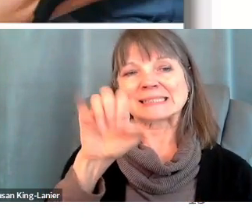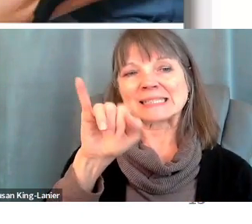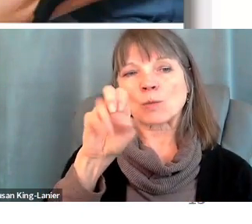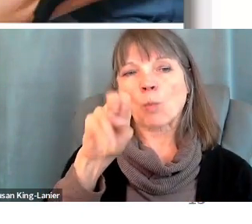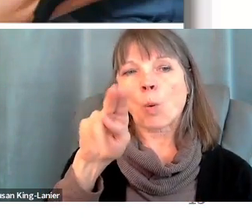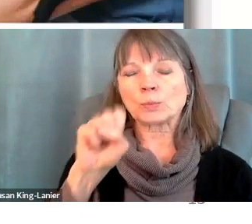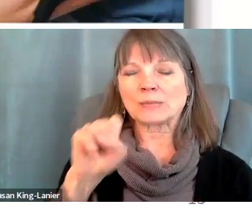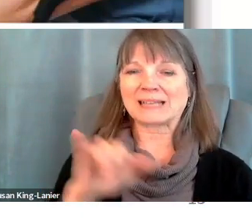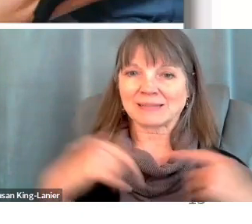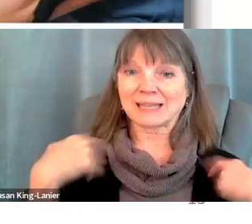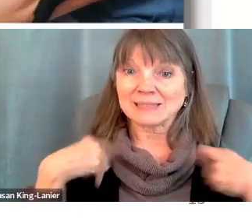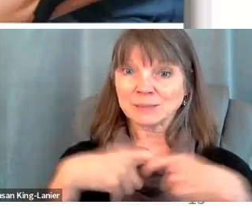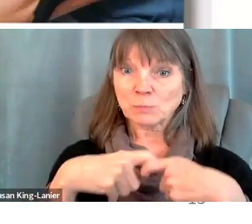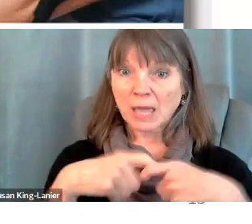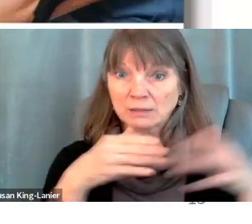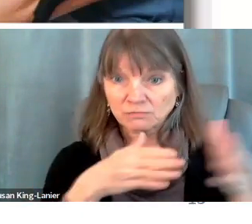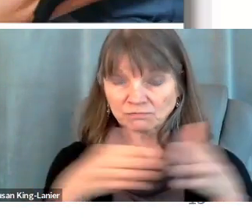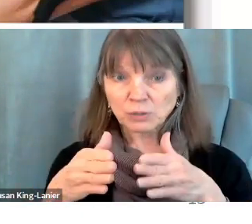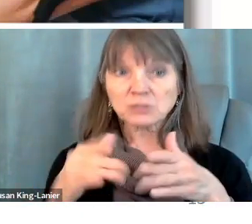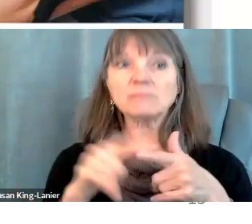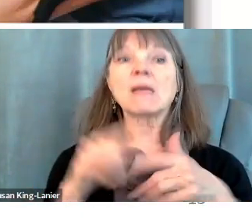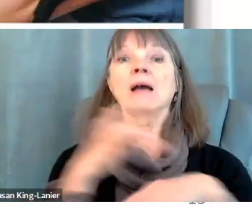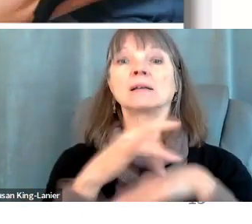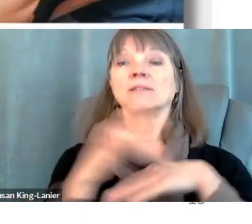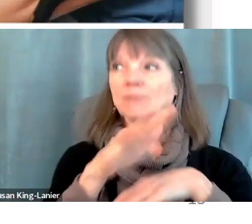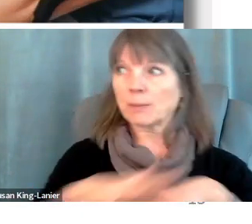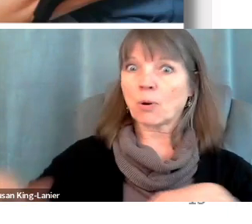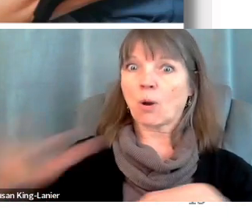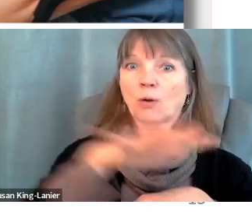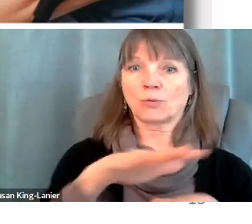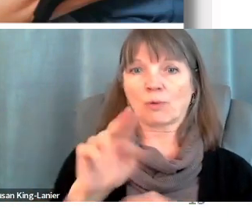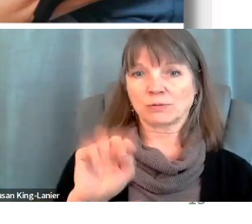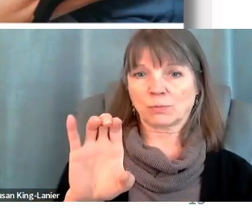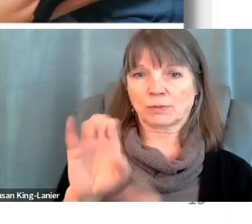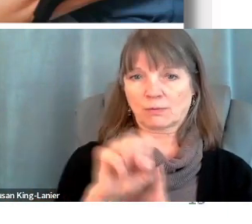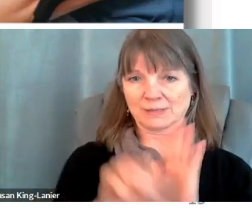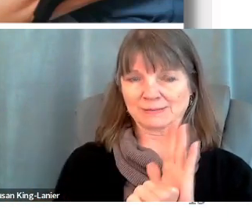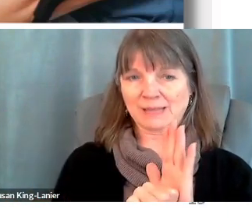which is a Spanish version of the Connections app that is available across the state as well.